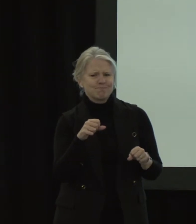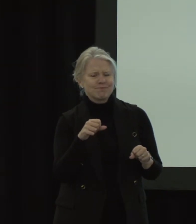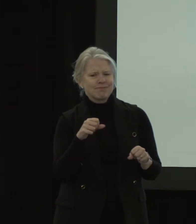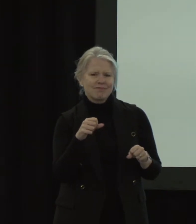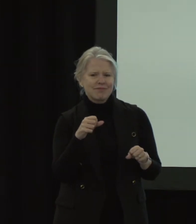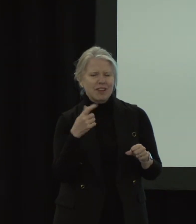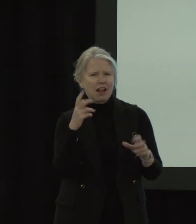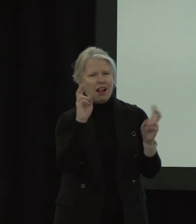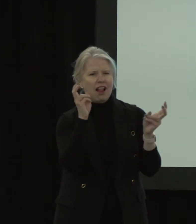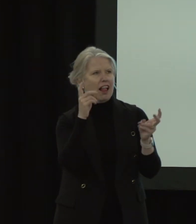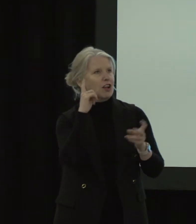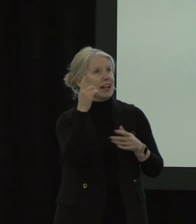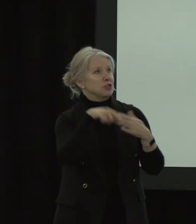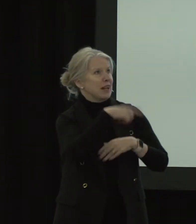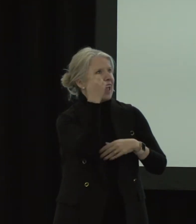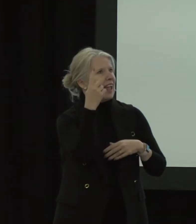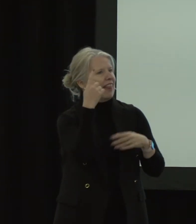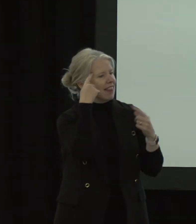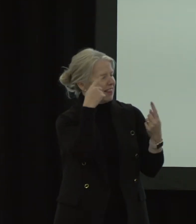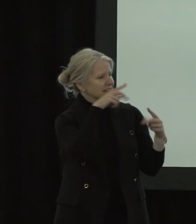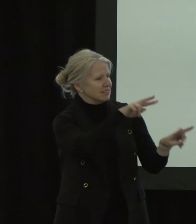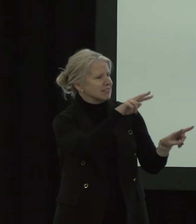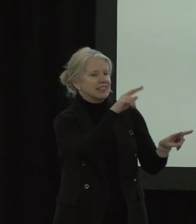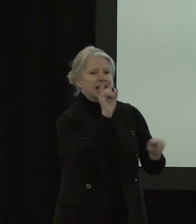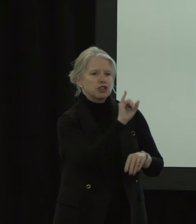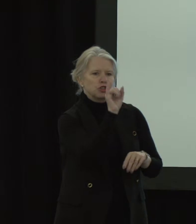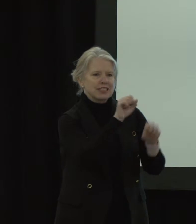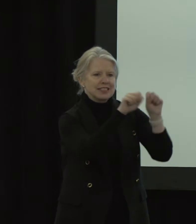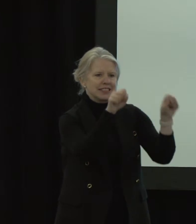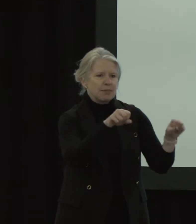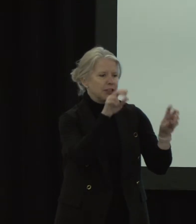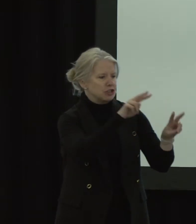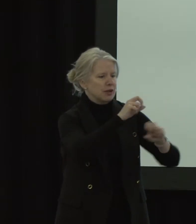insurance system, where the needs of injured workers are not being adequately